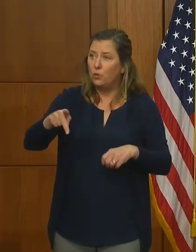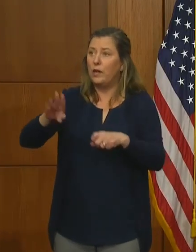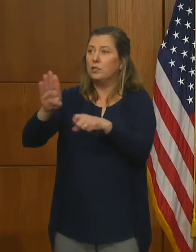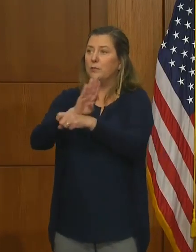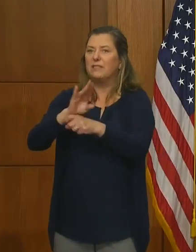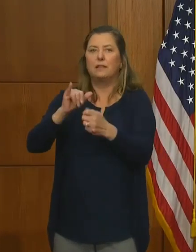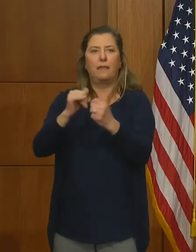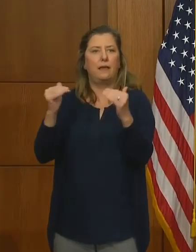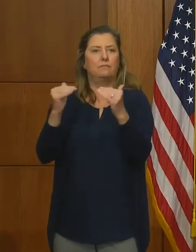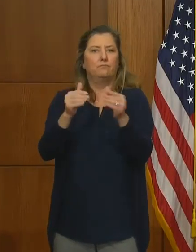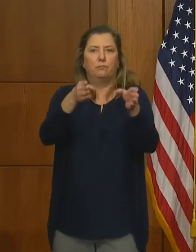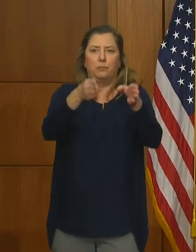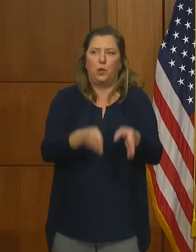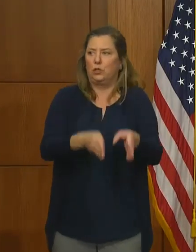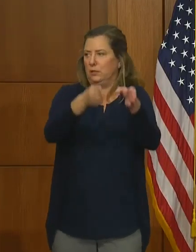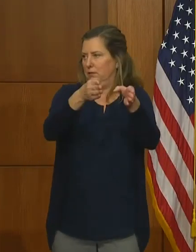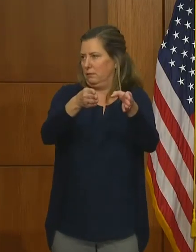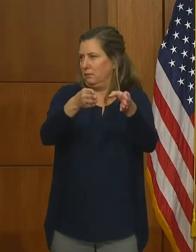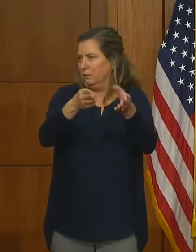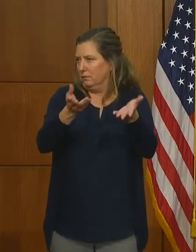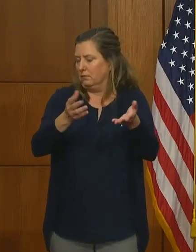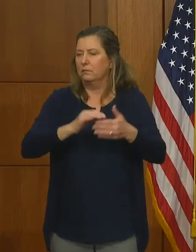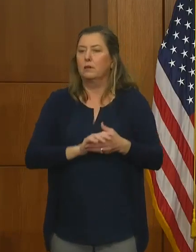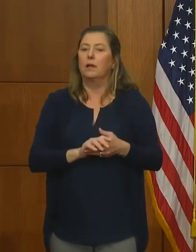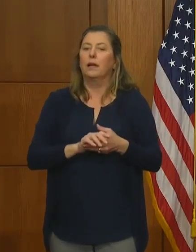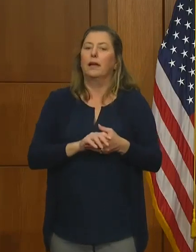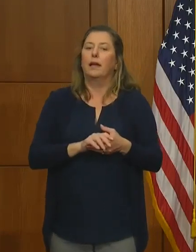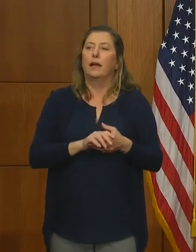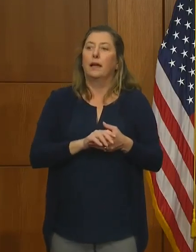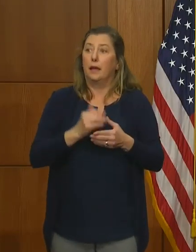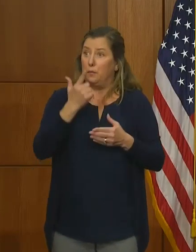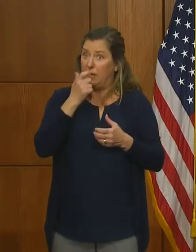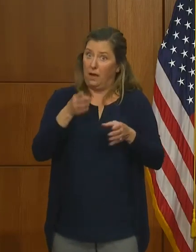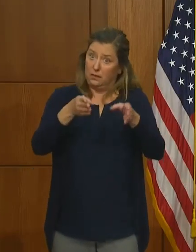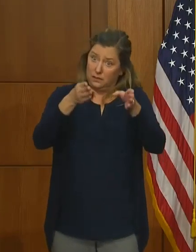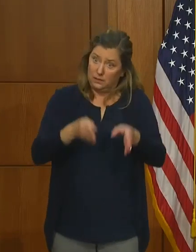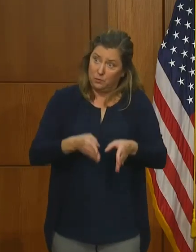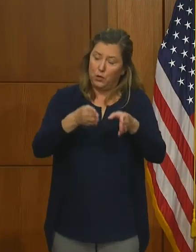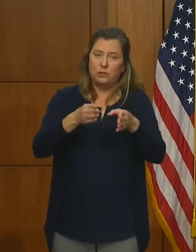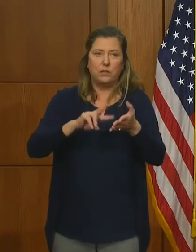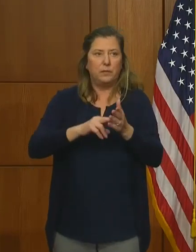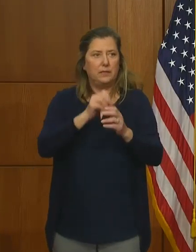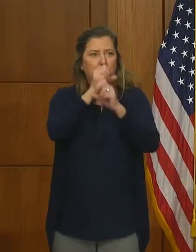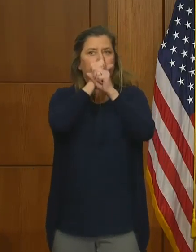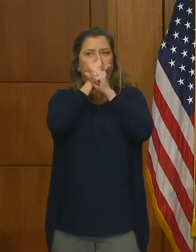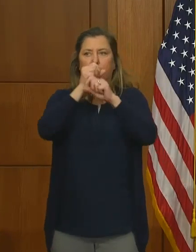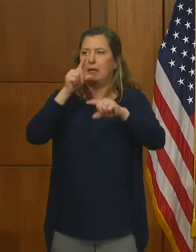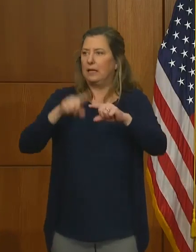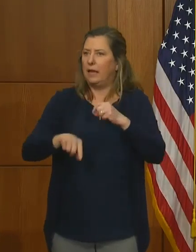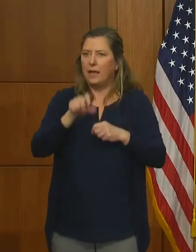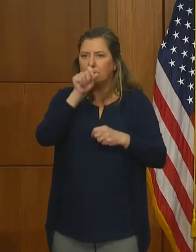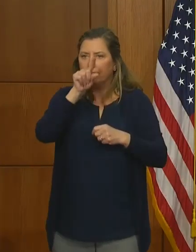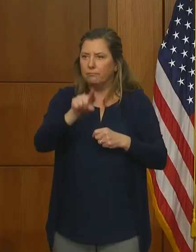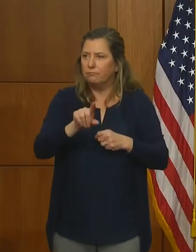CORPORATIONS- BUSINESSES AS